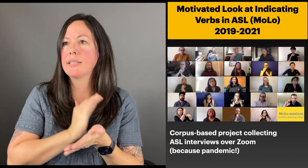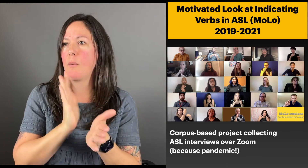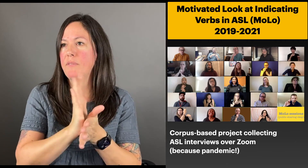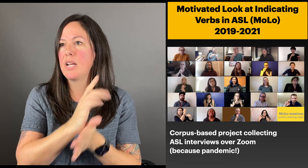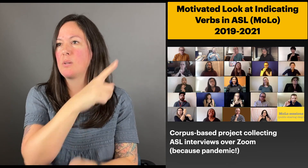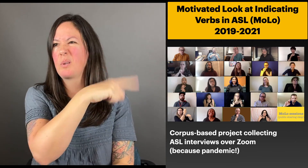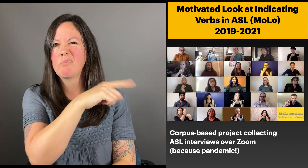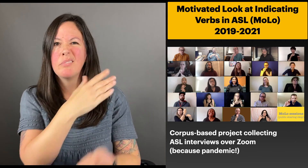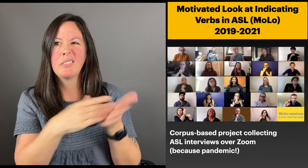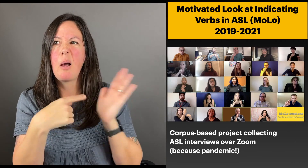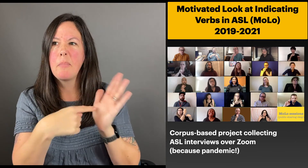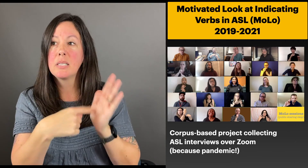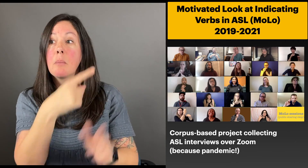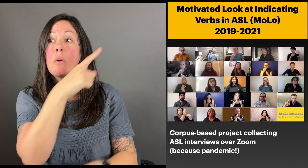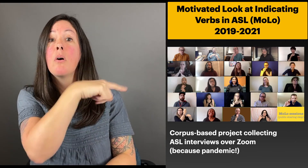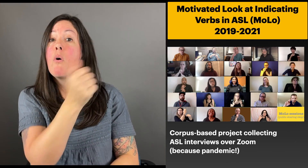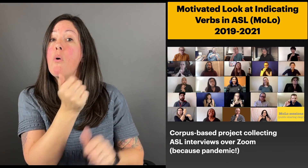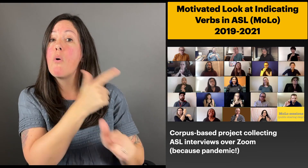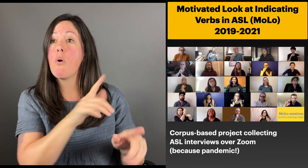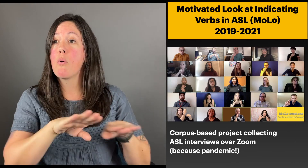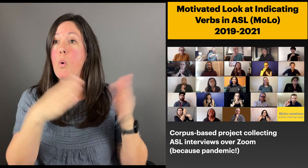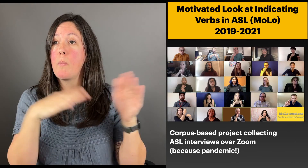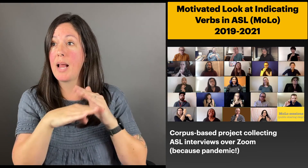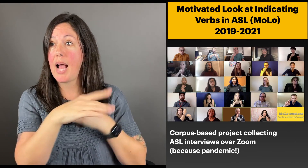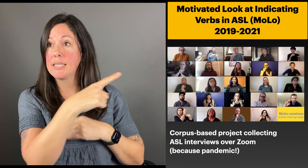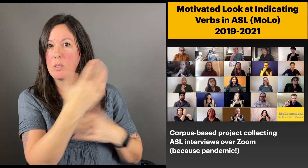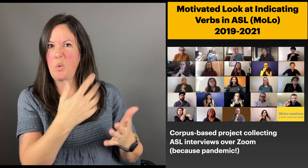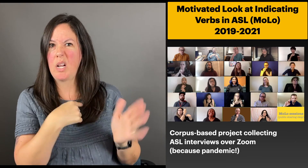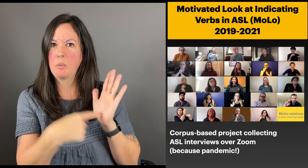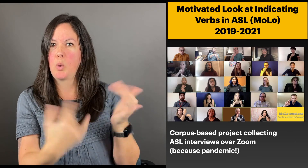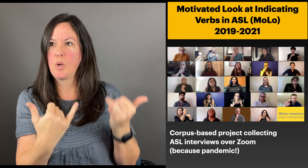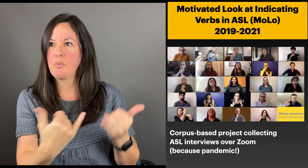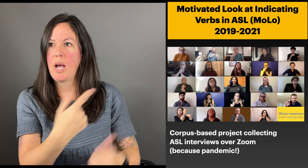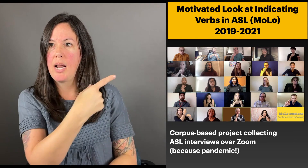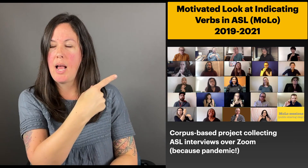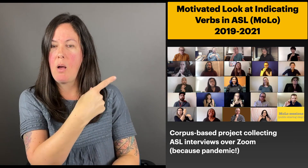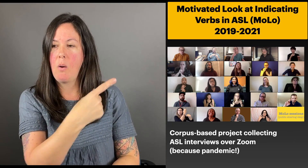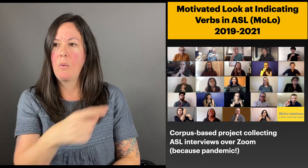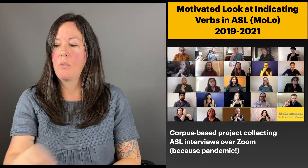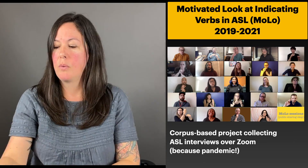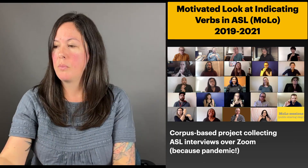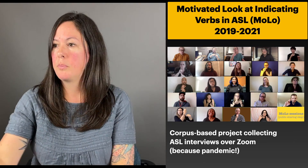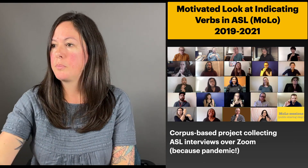with face-to-face interactions but as you all know Co hits shortly after we were awarded